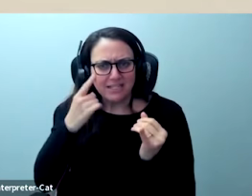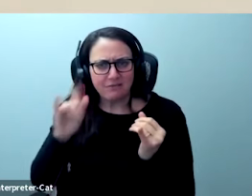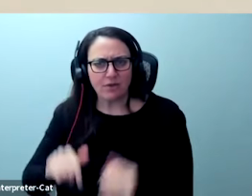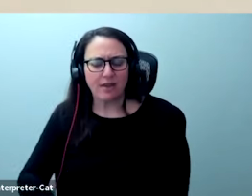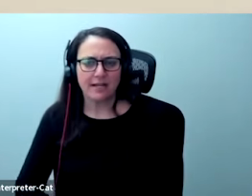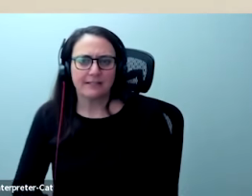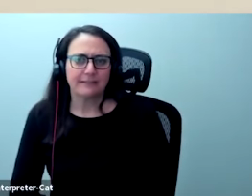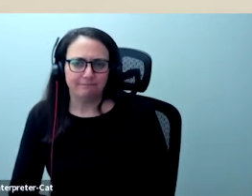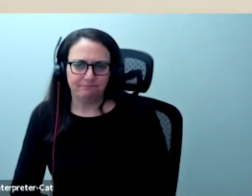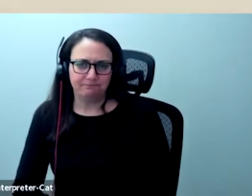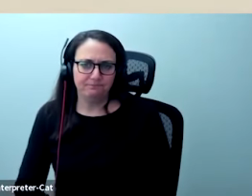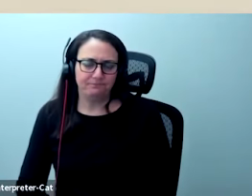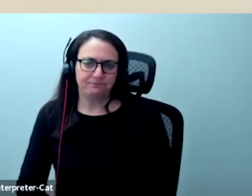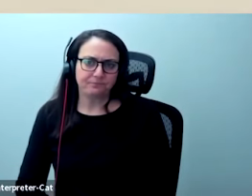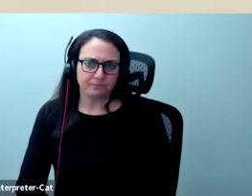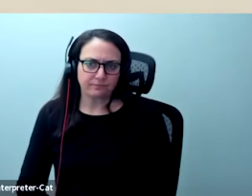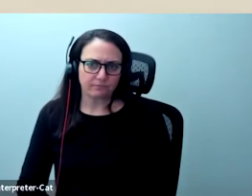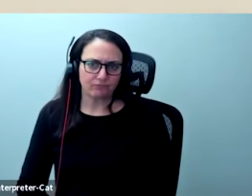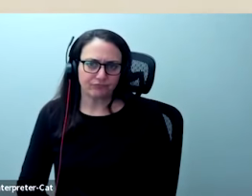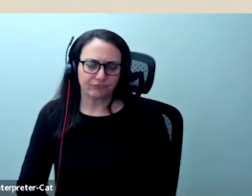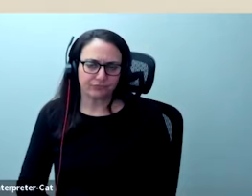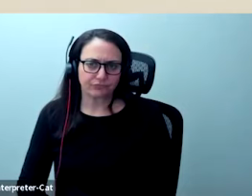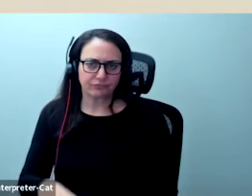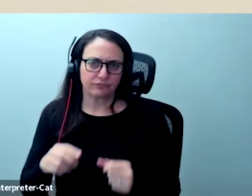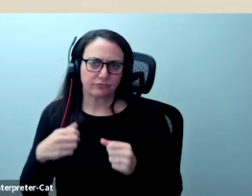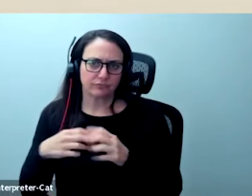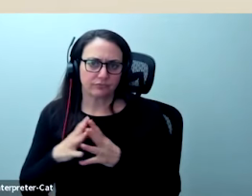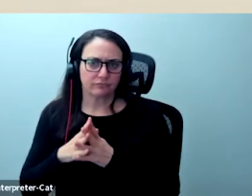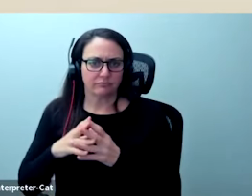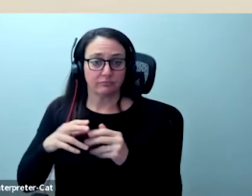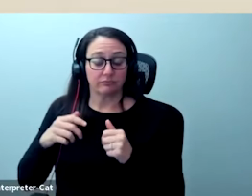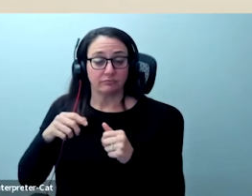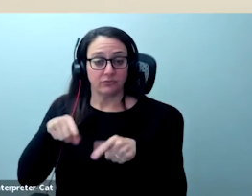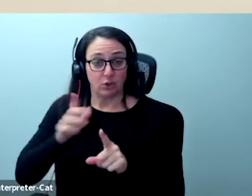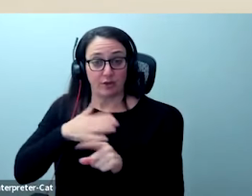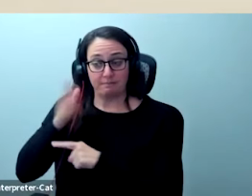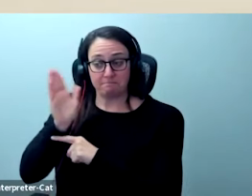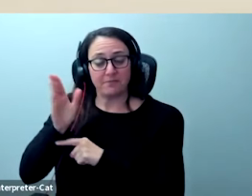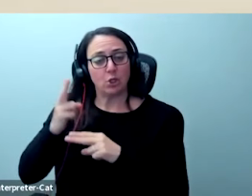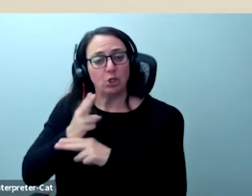So that's why it's so important. And like I mentioned in my presentation, applying a user-centered approach